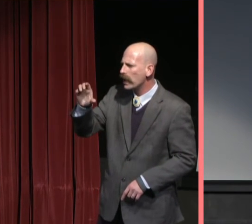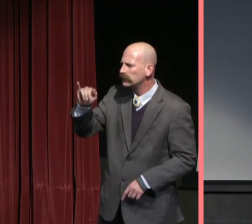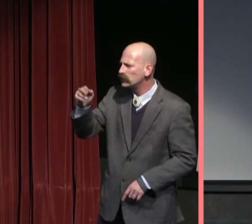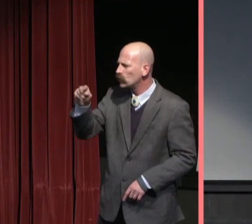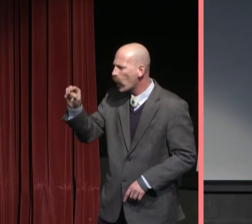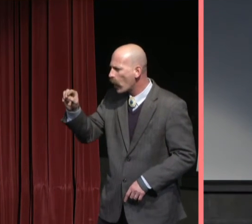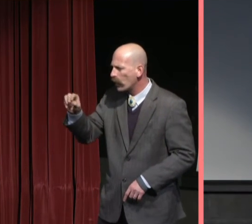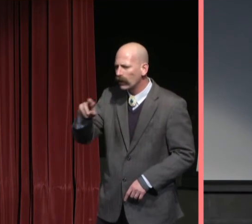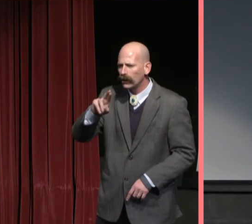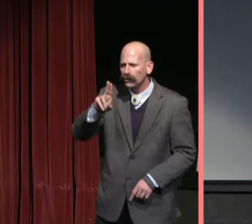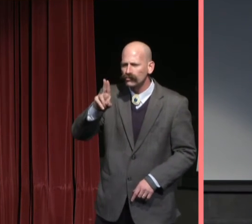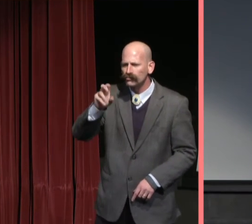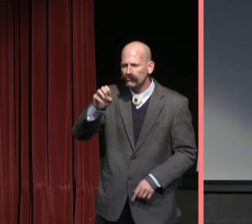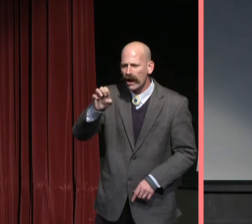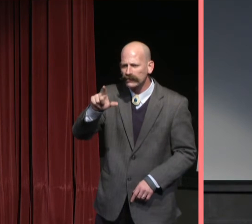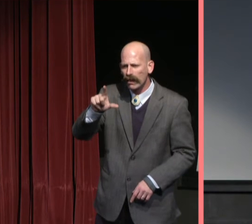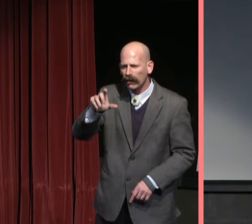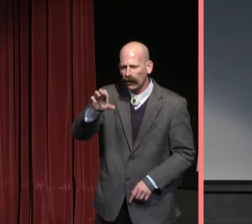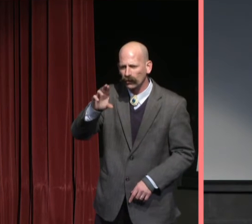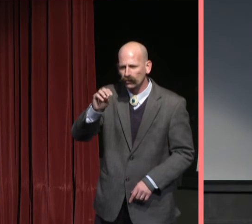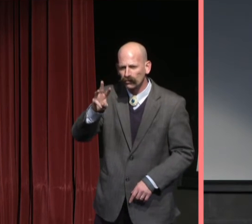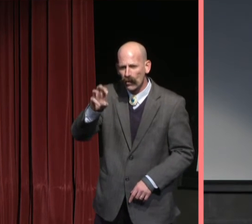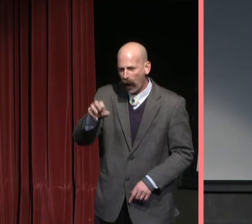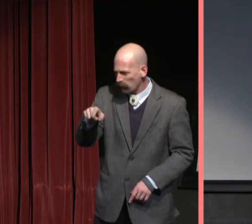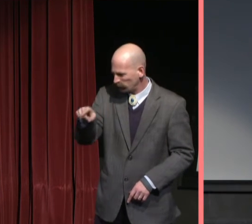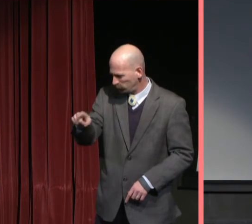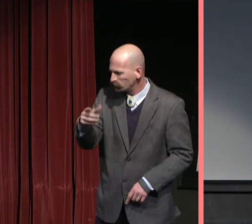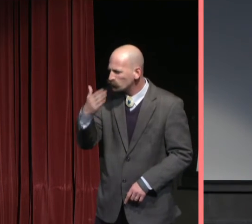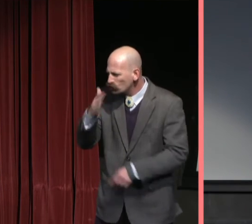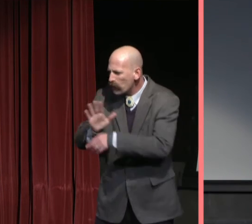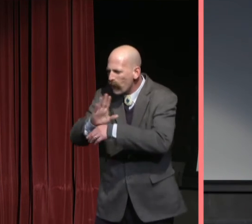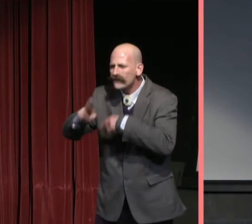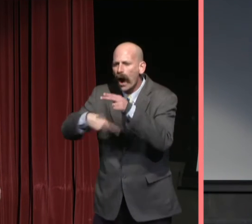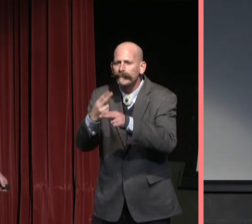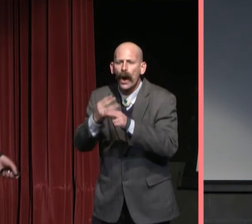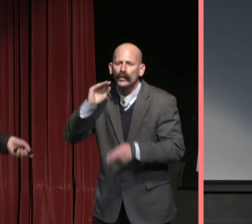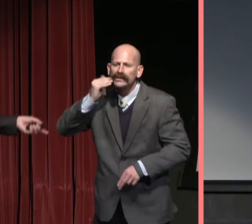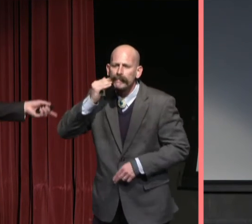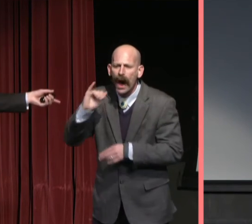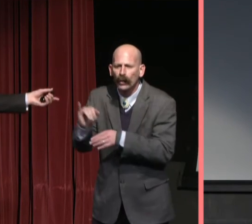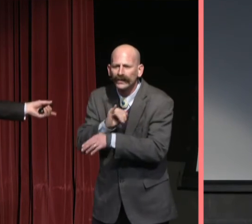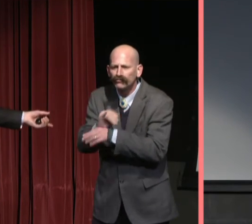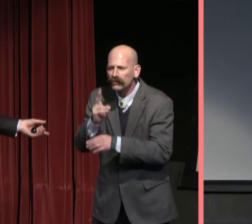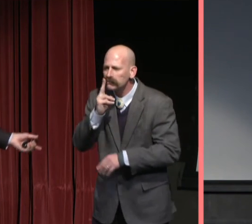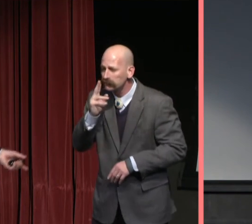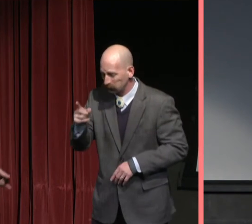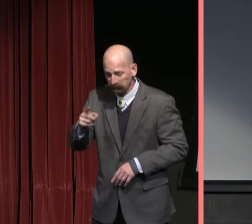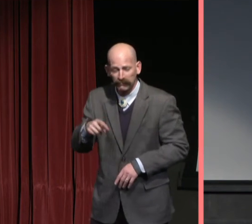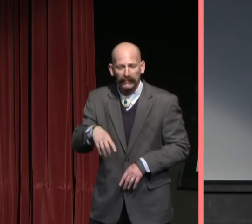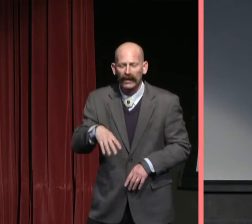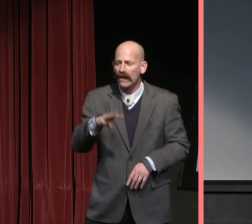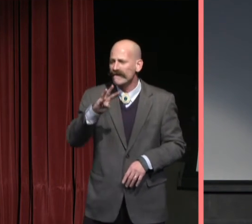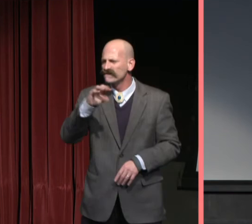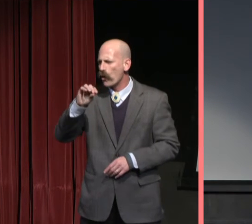It's all about the tobacco industry. About 40 or 50 years ago, when Russell Crowe plays a scientist